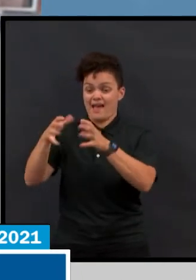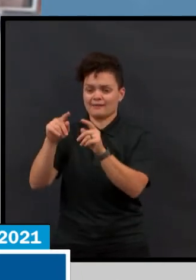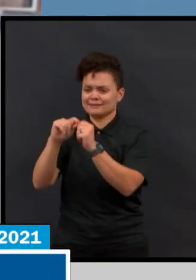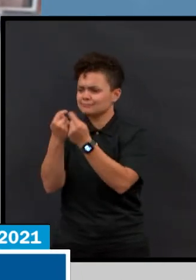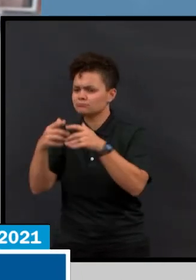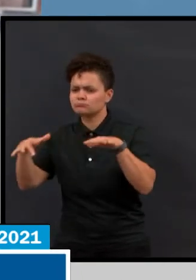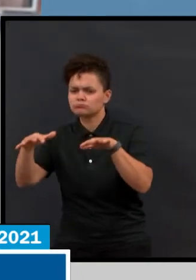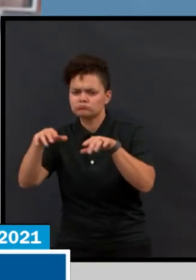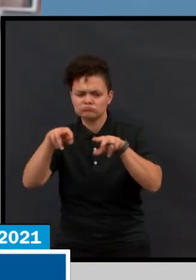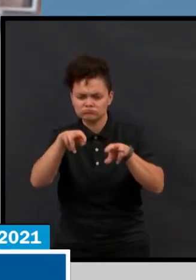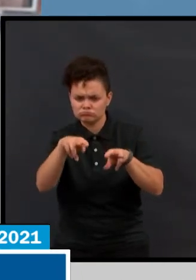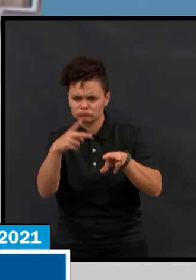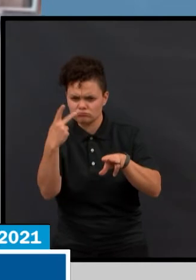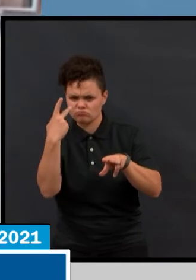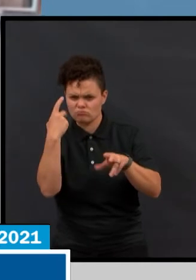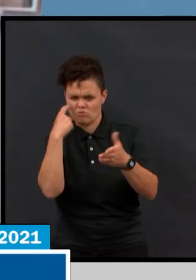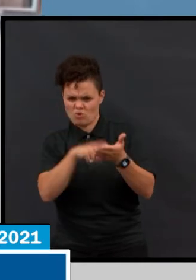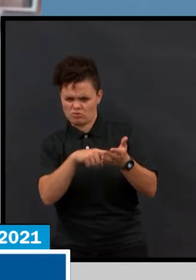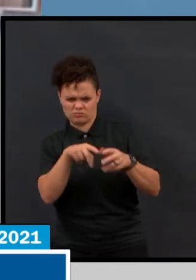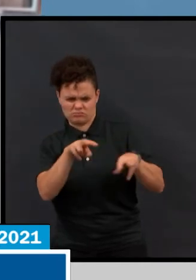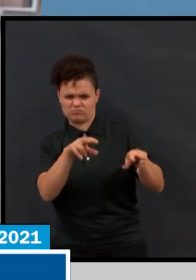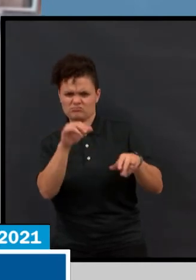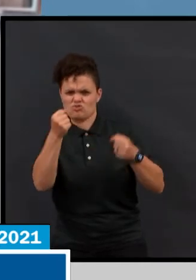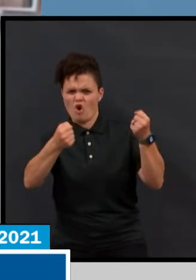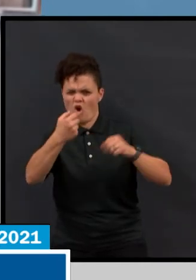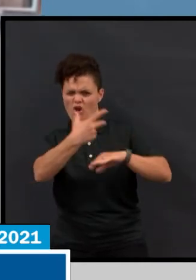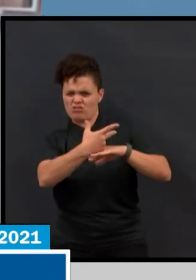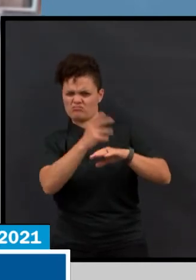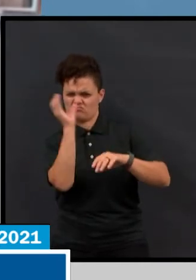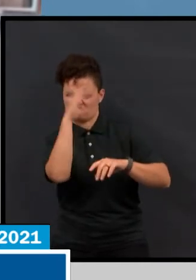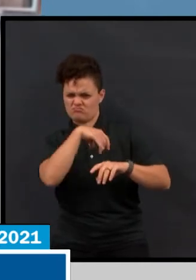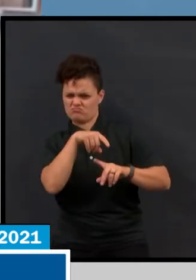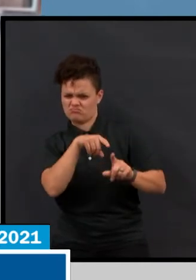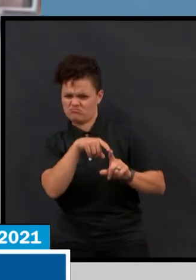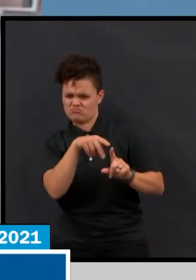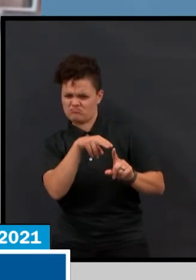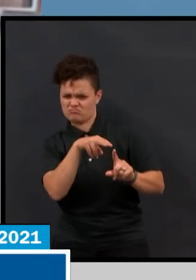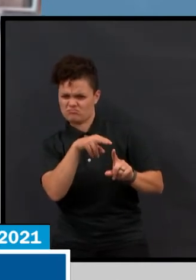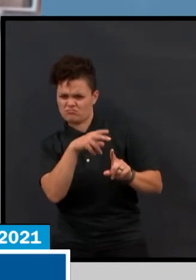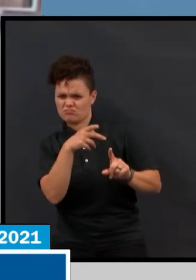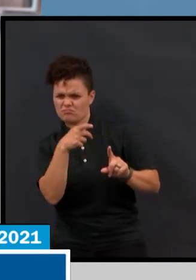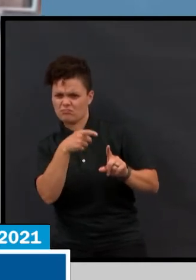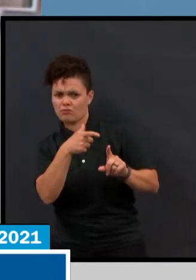went to contact the vehicle the vehicle went to move away and the officers did a traffic stop now